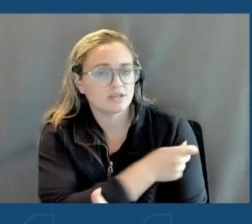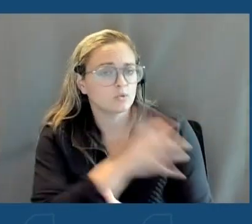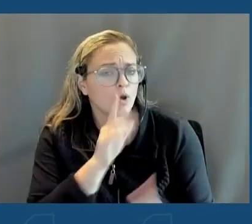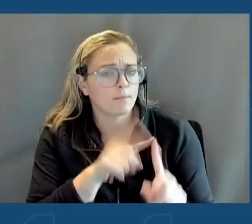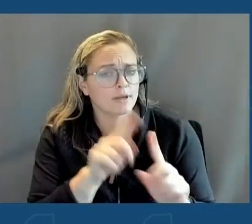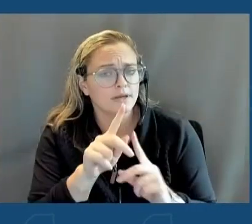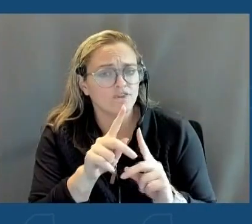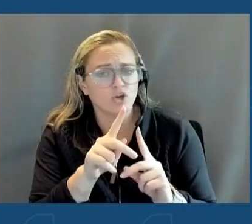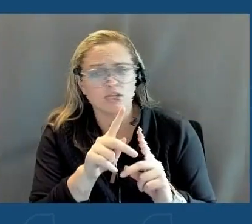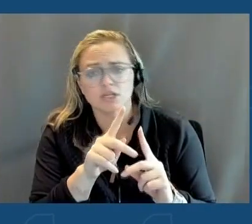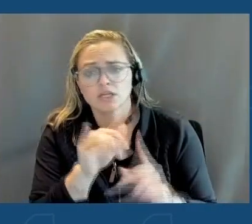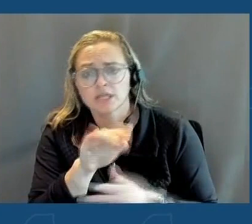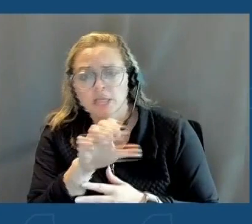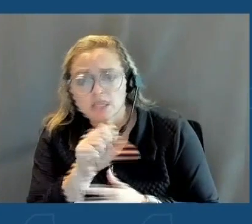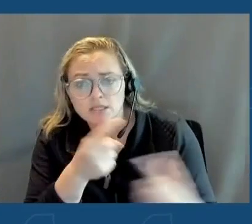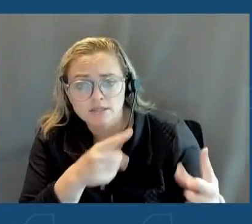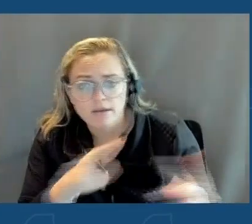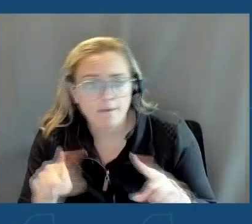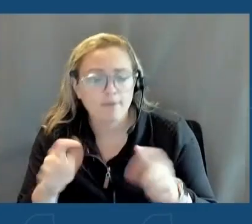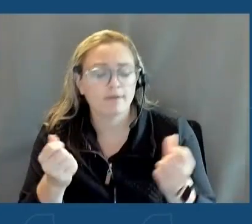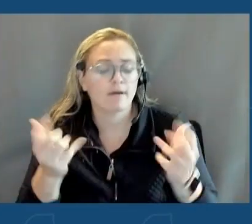WHY I HAVE ASKED DR. McDONALD